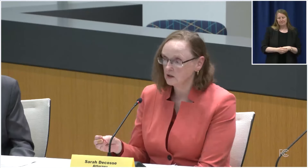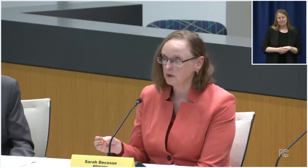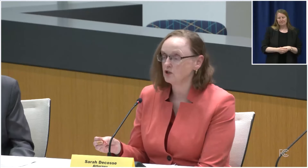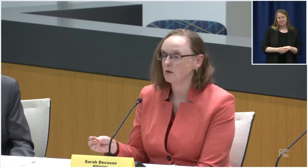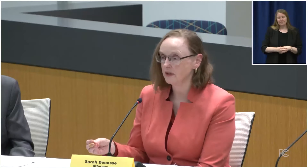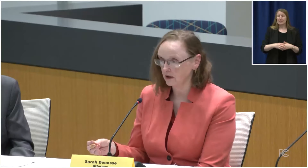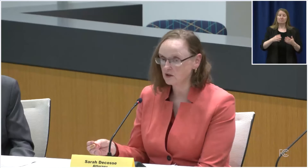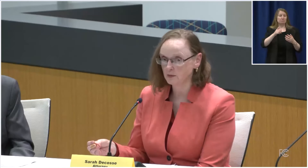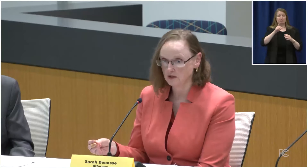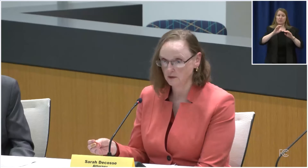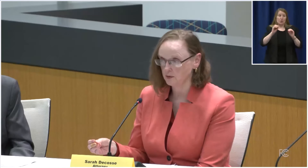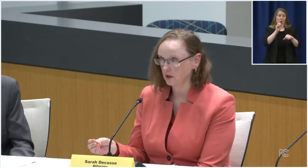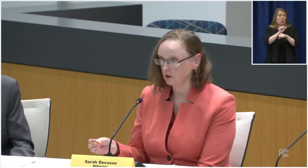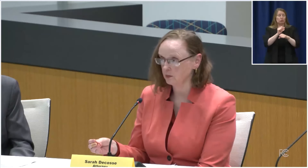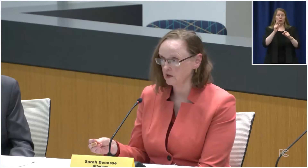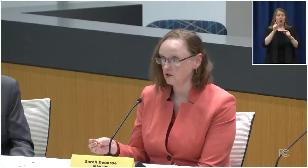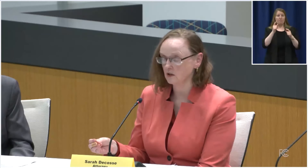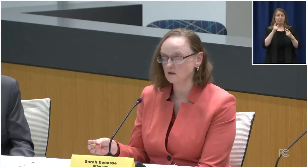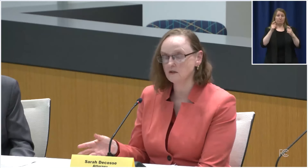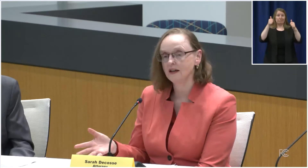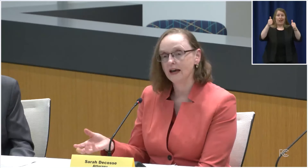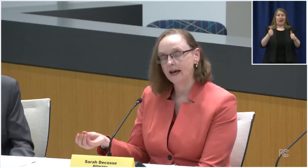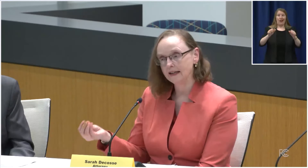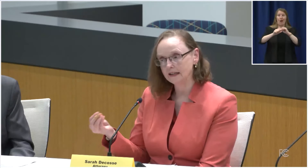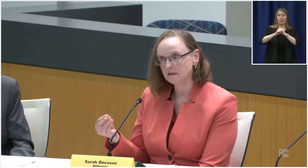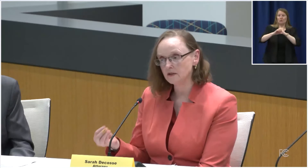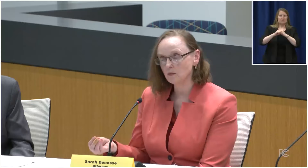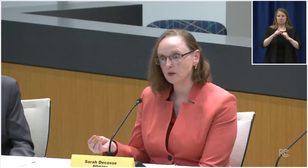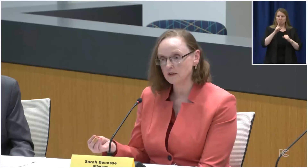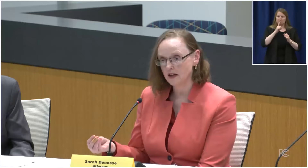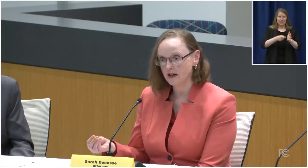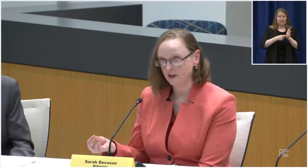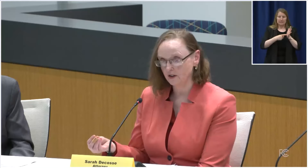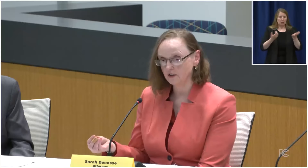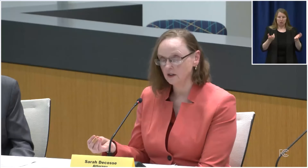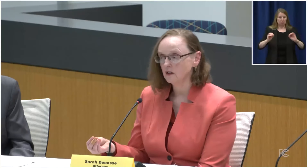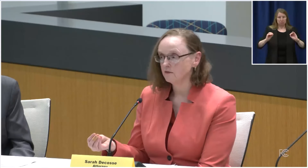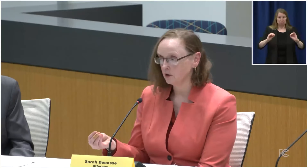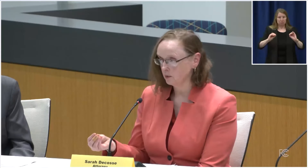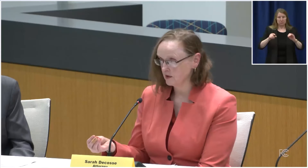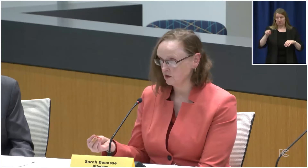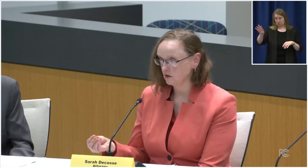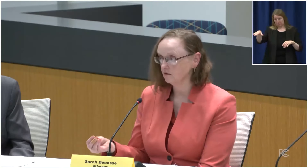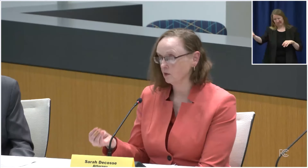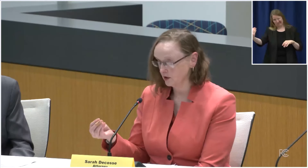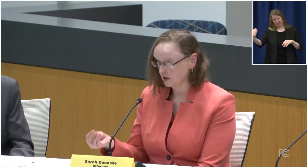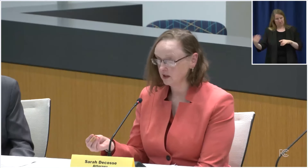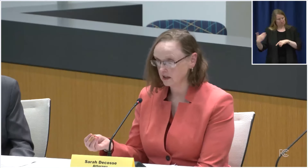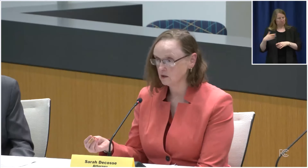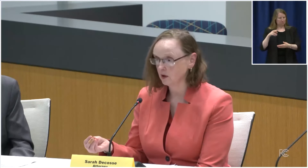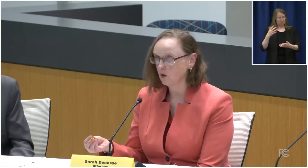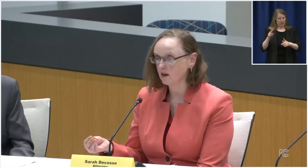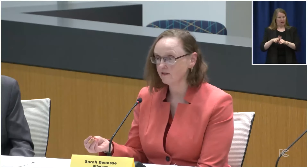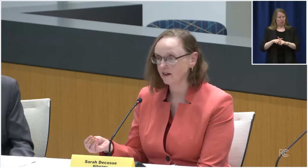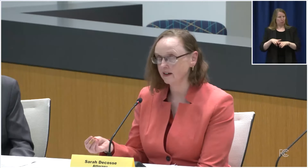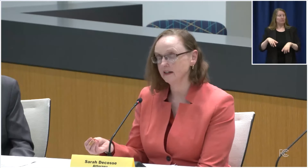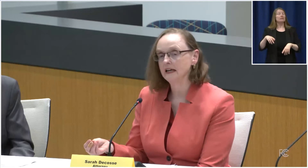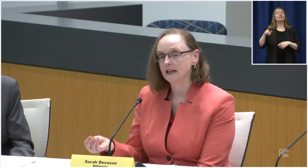BUT AGAIN, SIMPLY THAT THE PROCESS IS MUCH MORE STREAMLINED. THERE EVEN DO NOT NEED TO BE JOB ANNOUNCEMENTS FOR PARTICULAR POSITIONS.